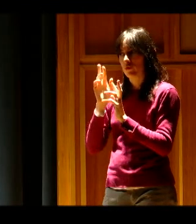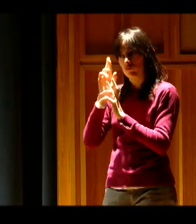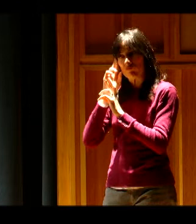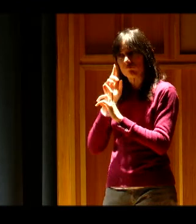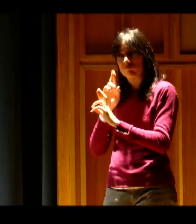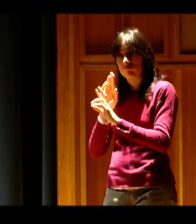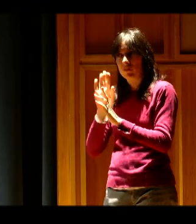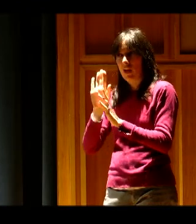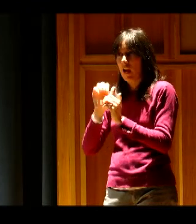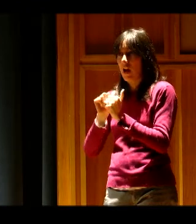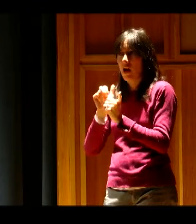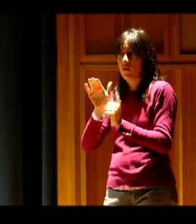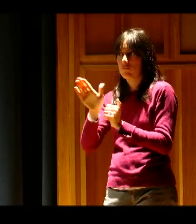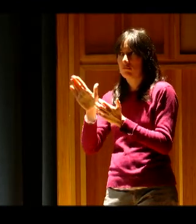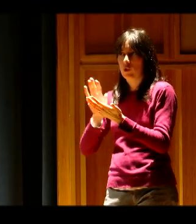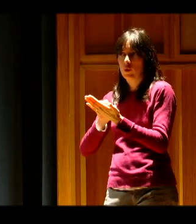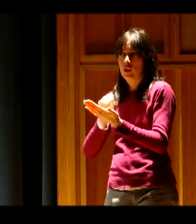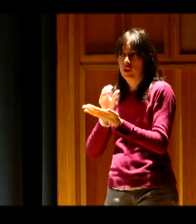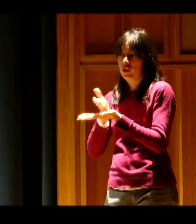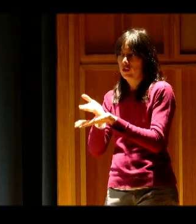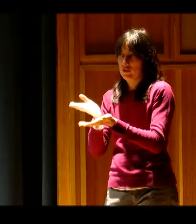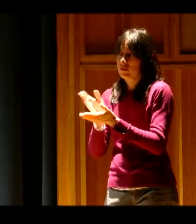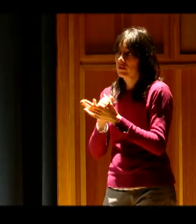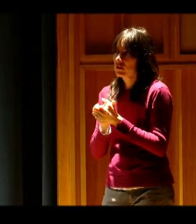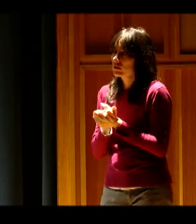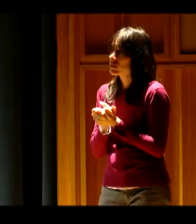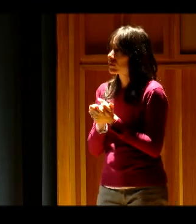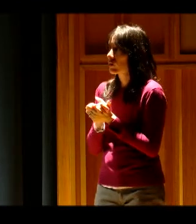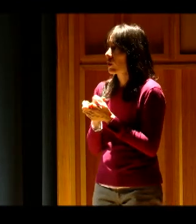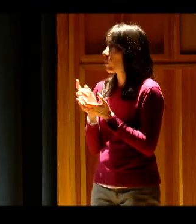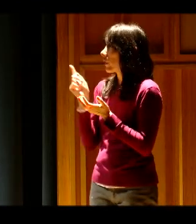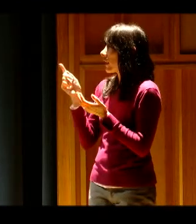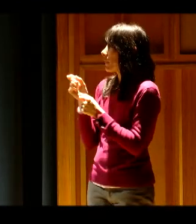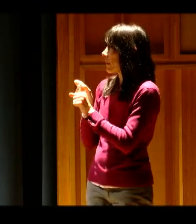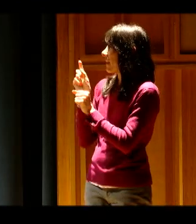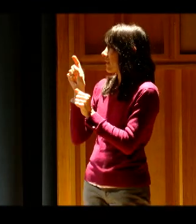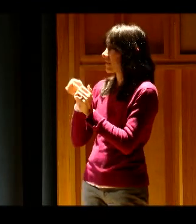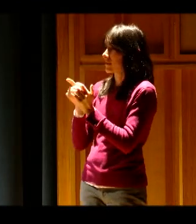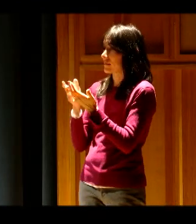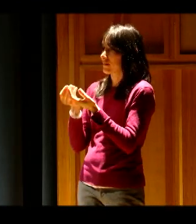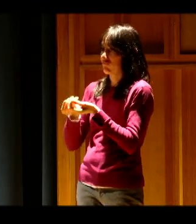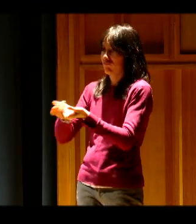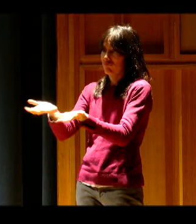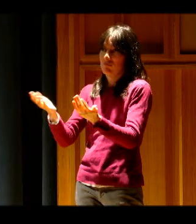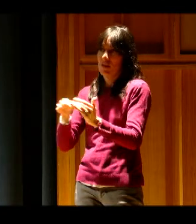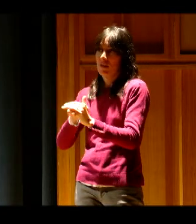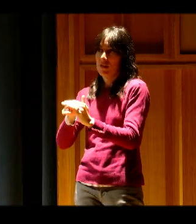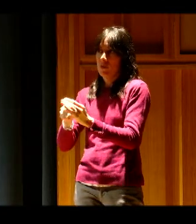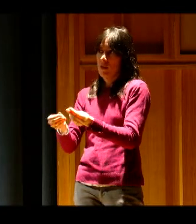So, we are making this as accessible as we can, and we're working I suppose